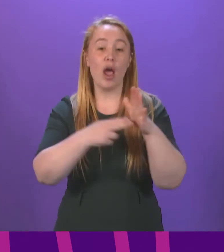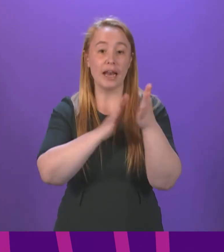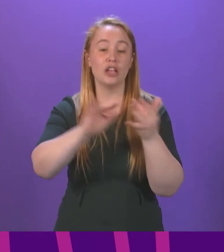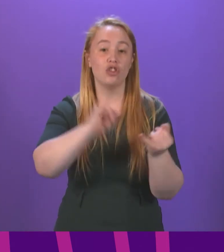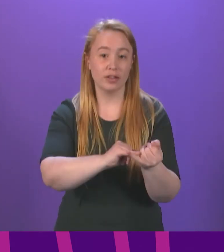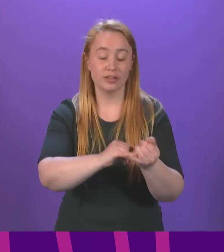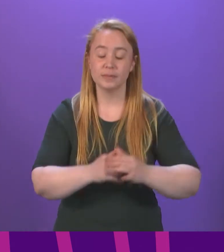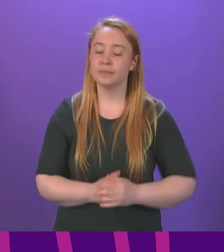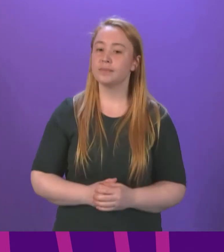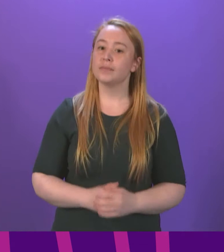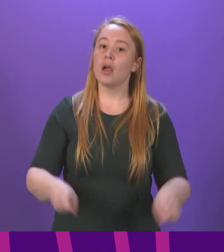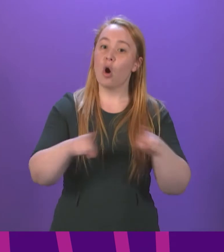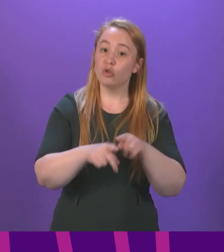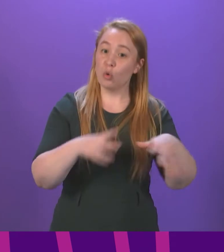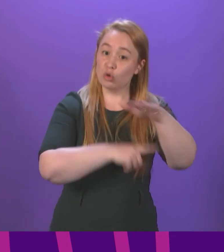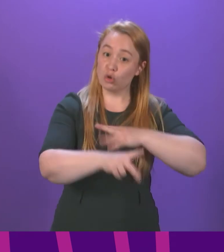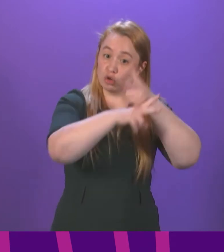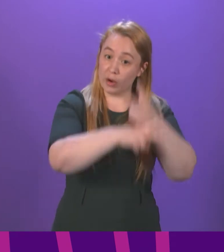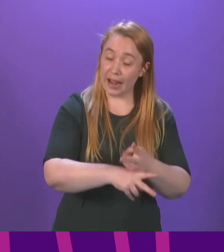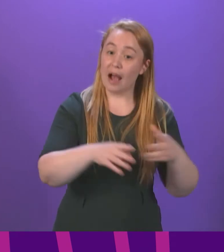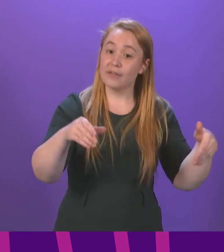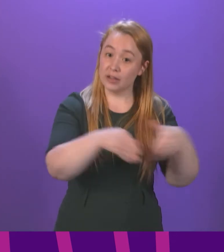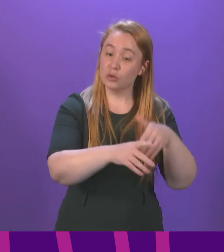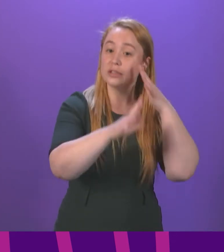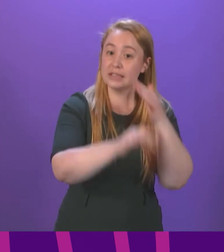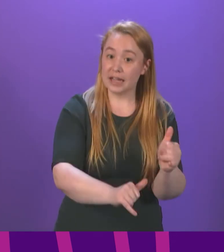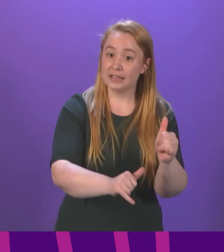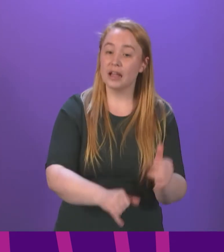We have also extended testing in social care, offering testing for up to two designated